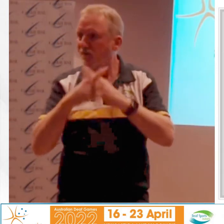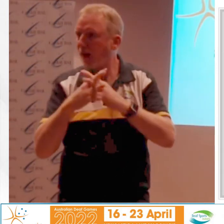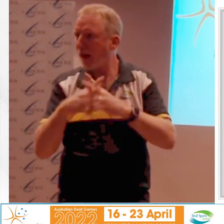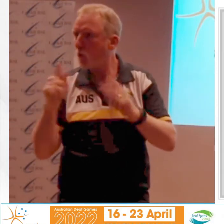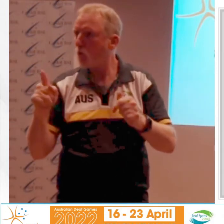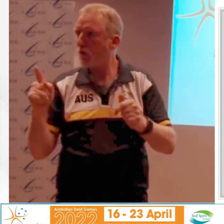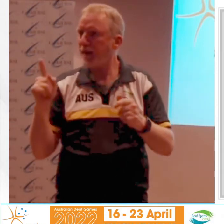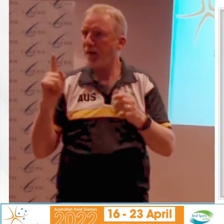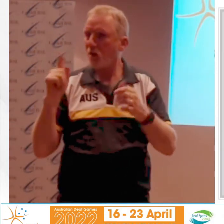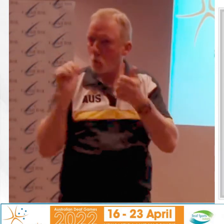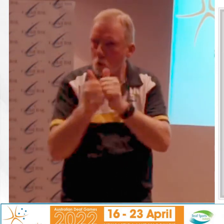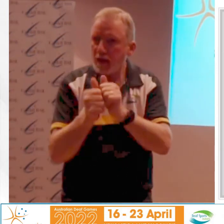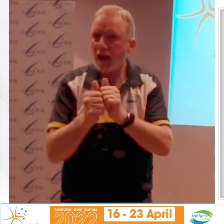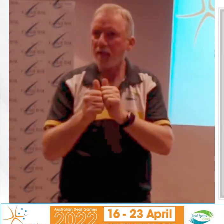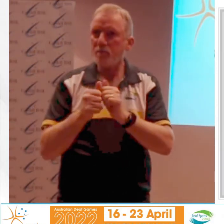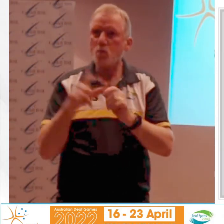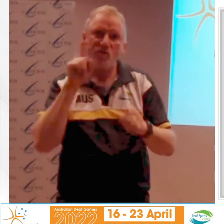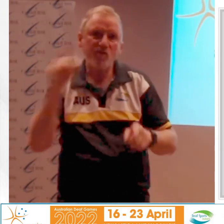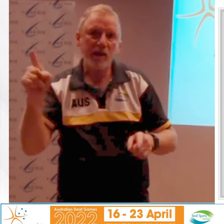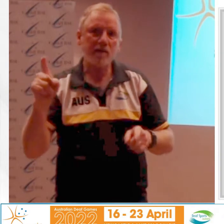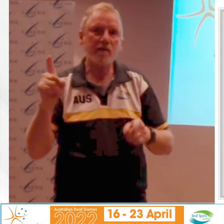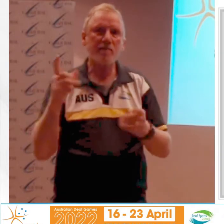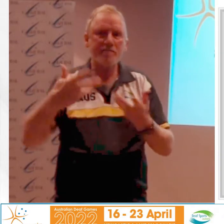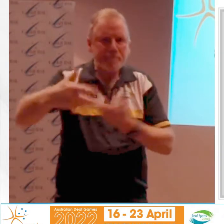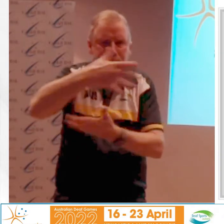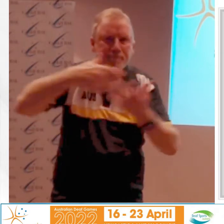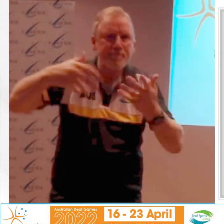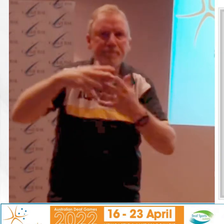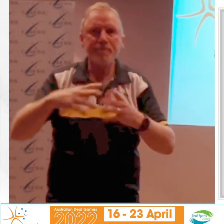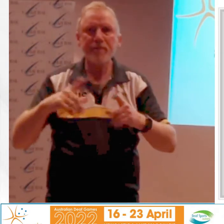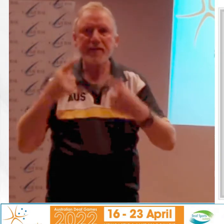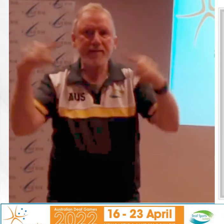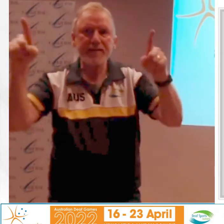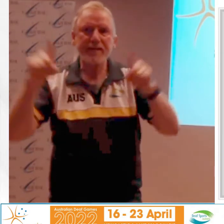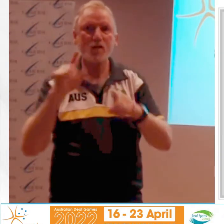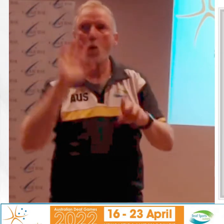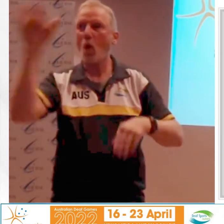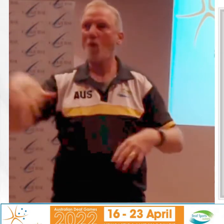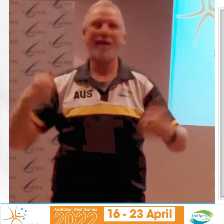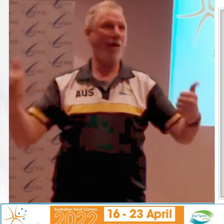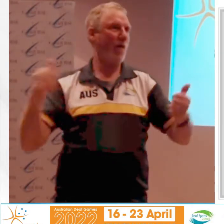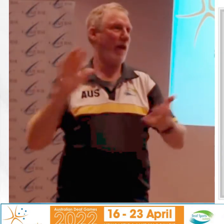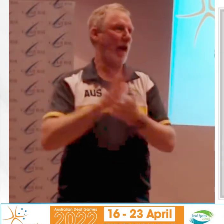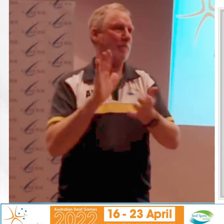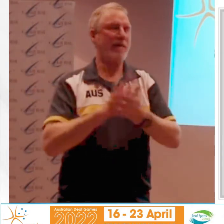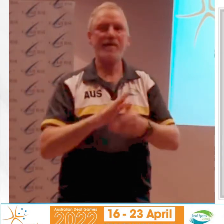make sure that we have great games we have lots of fun and we're able to get together as a community